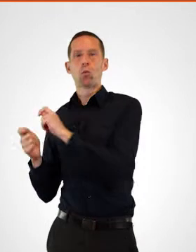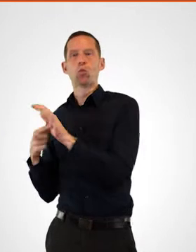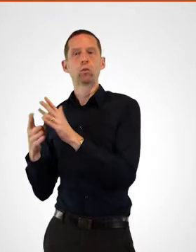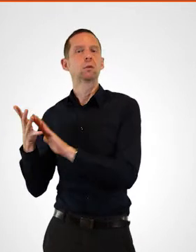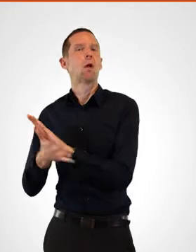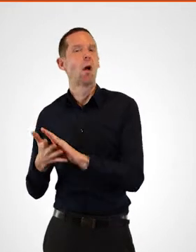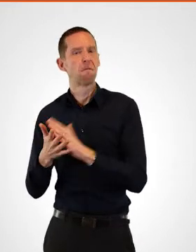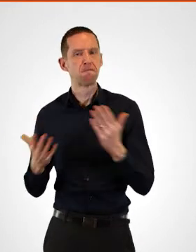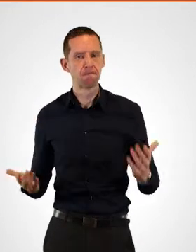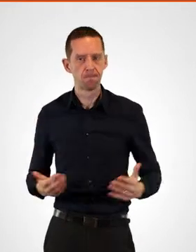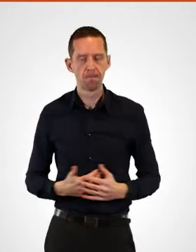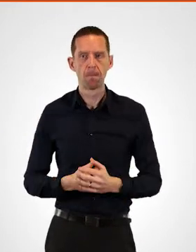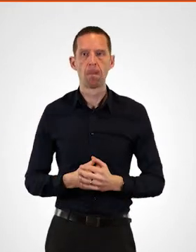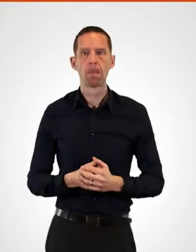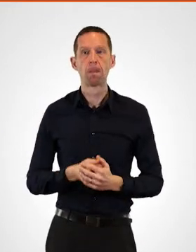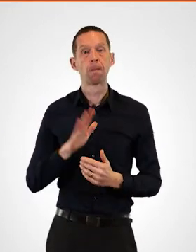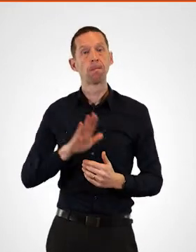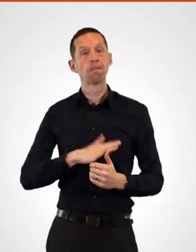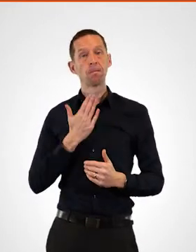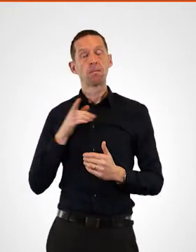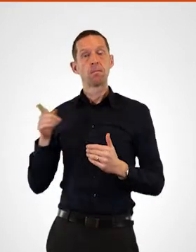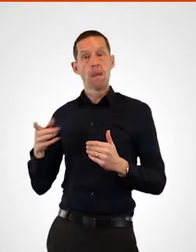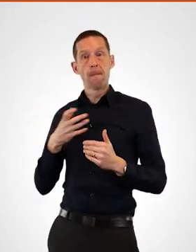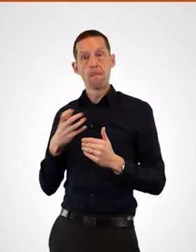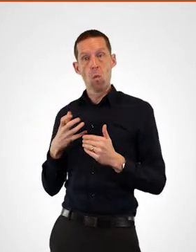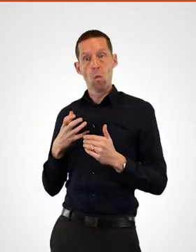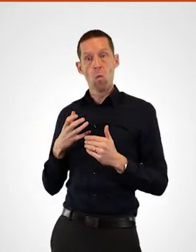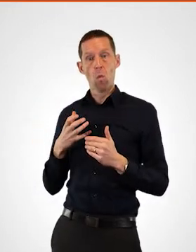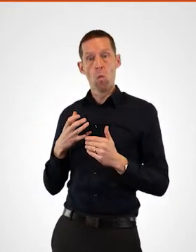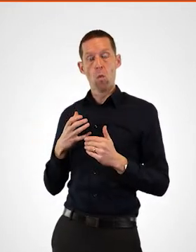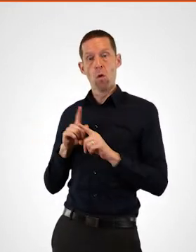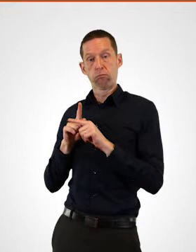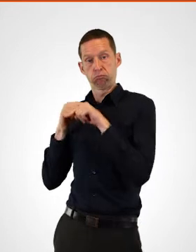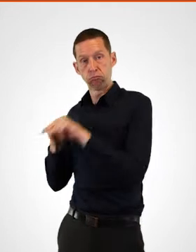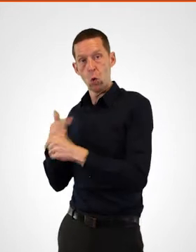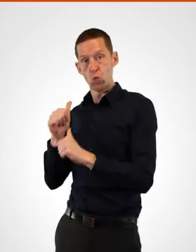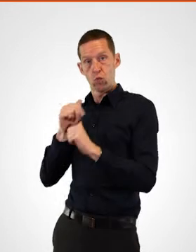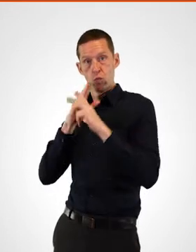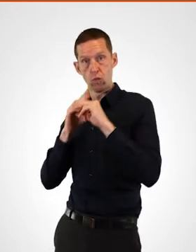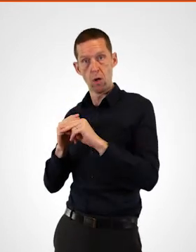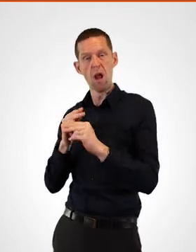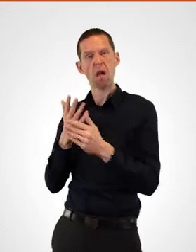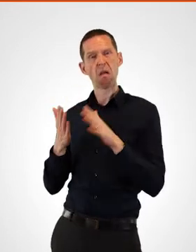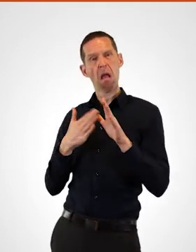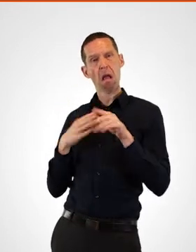And interestingly, this greater use of spoken language was very much led by the child, what the child's preferences were,